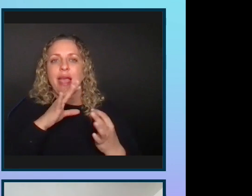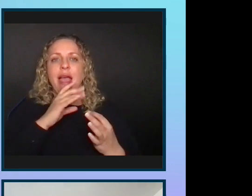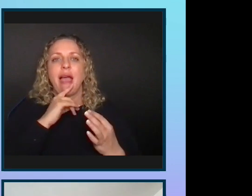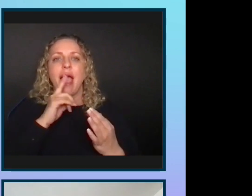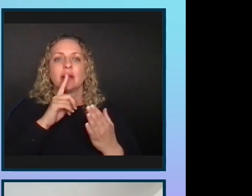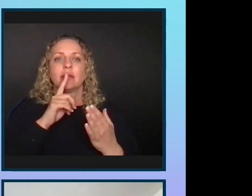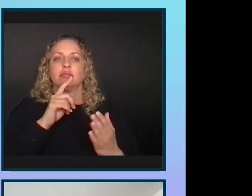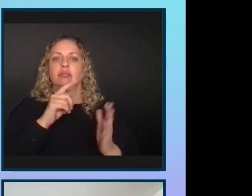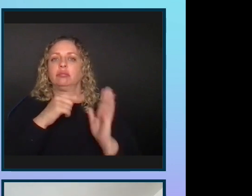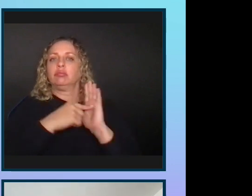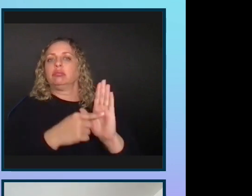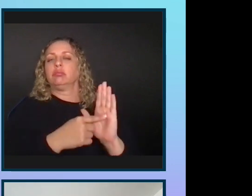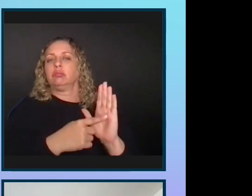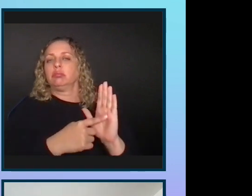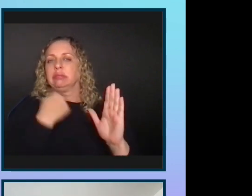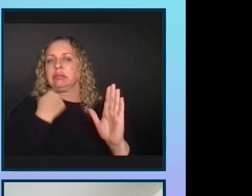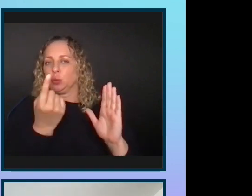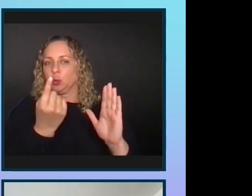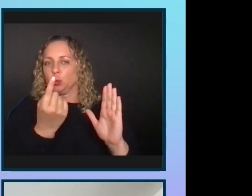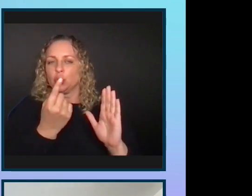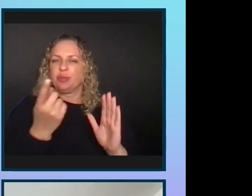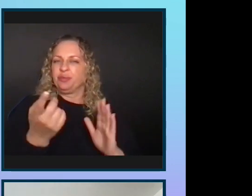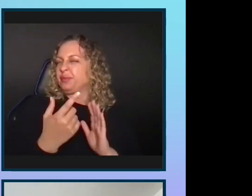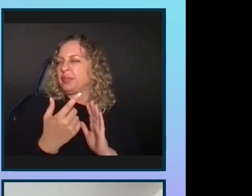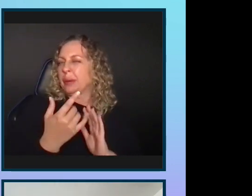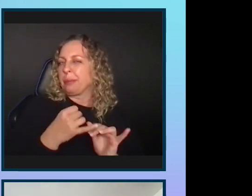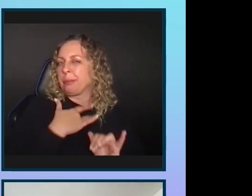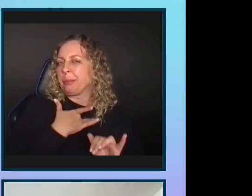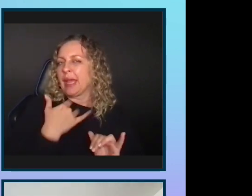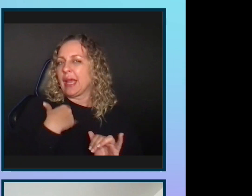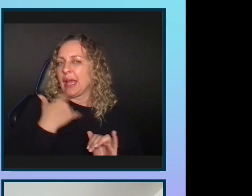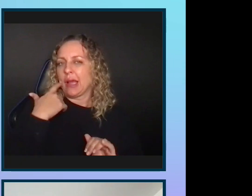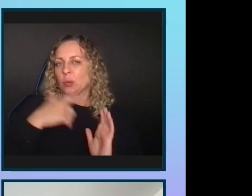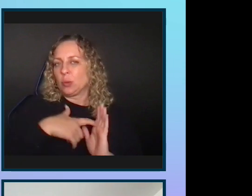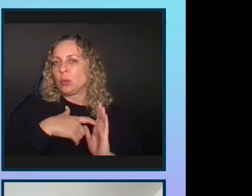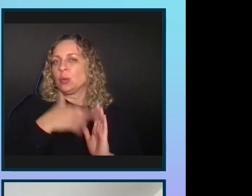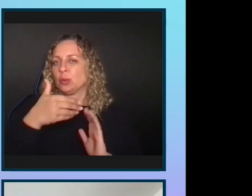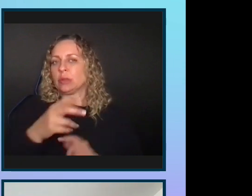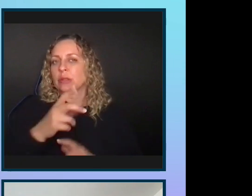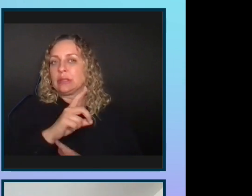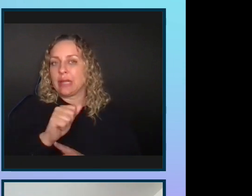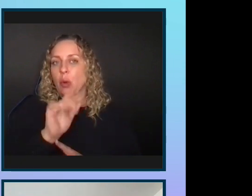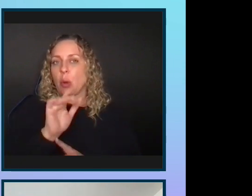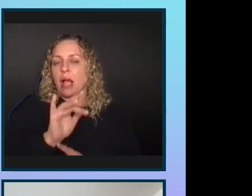So a really common example I come across of this is disabled buttons and applications.